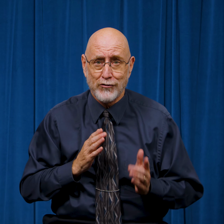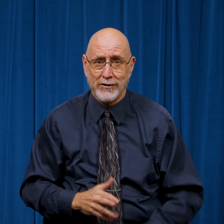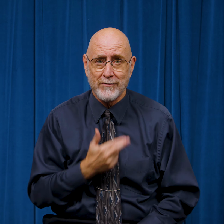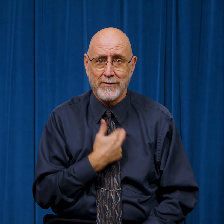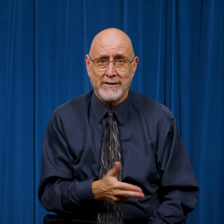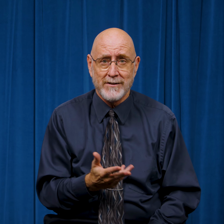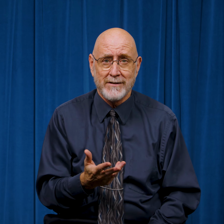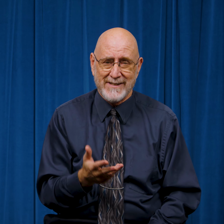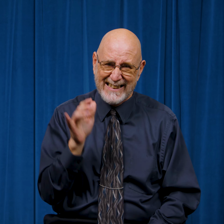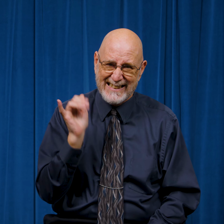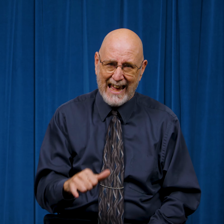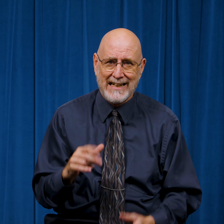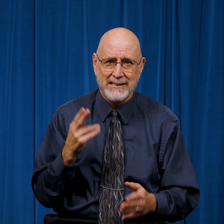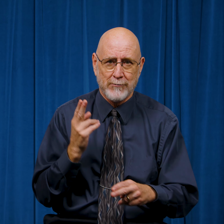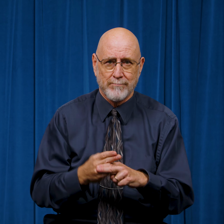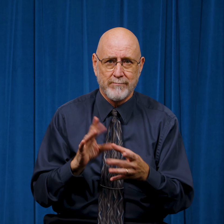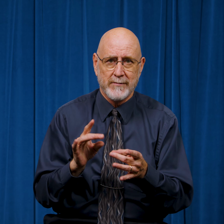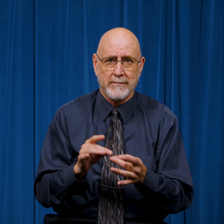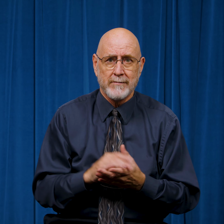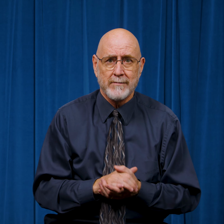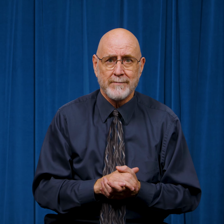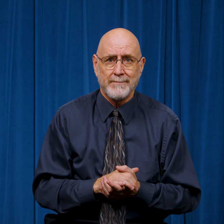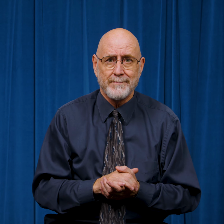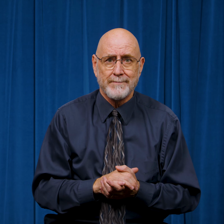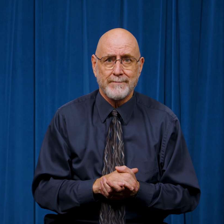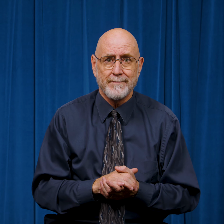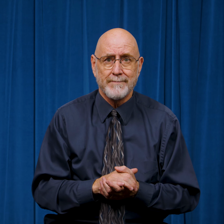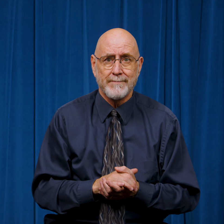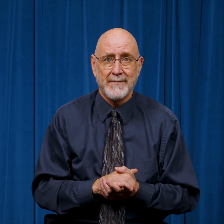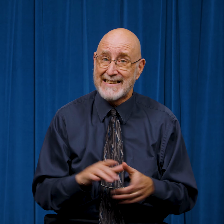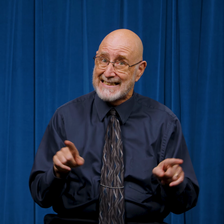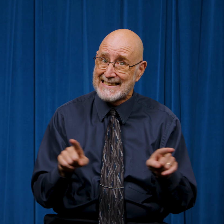that's what he was referencing. At the end of this same inscription,